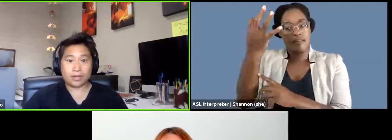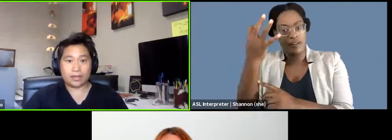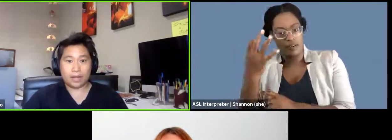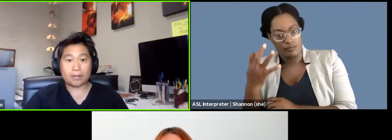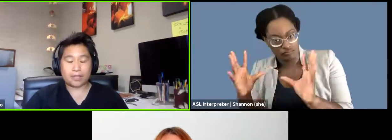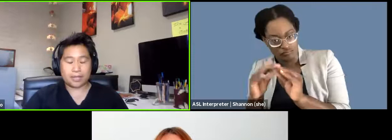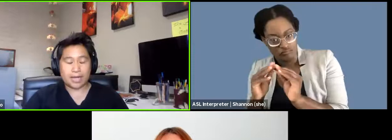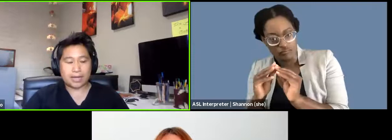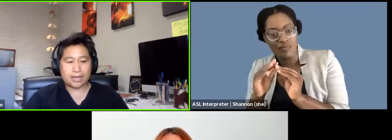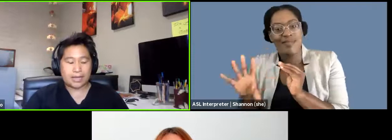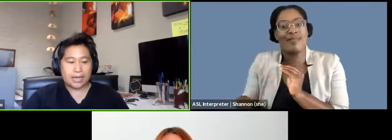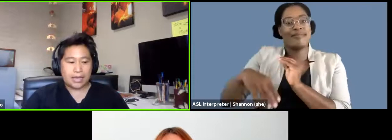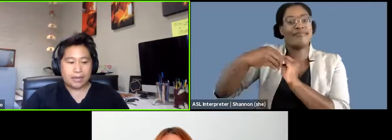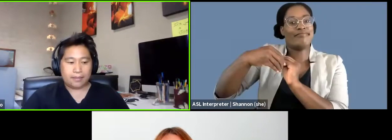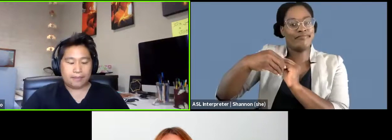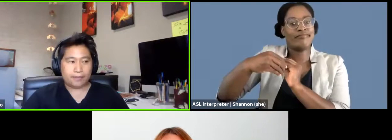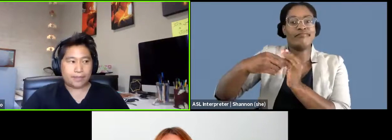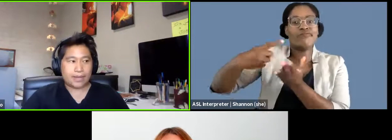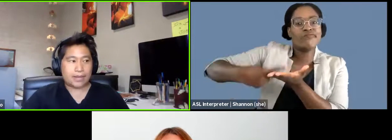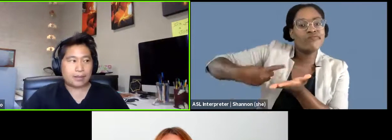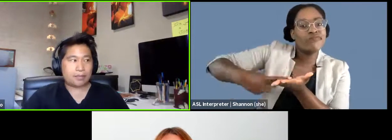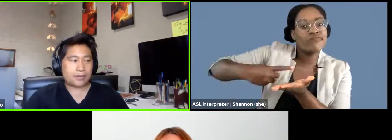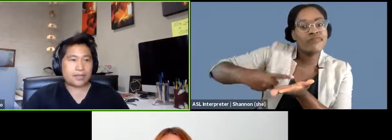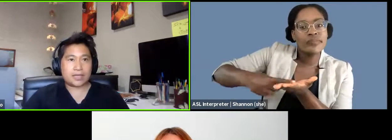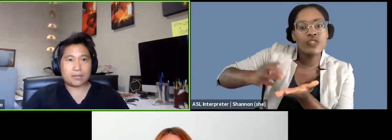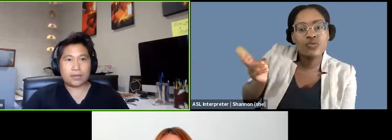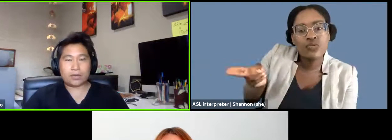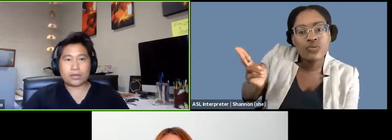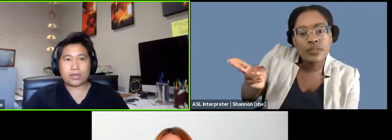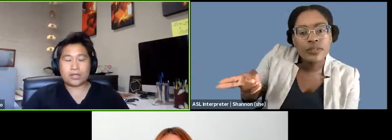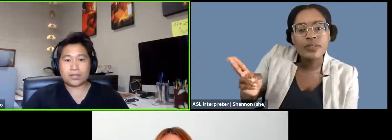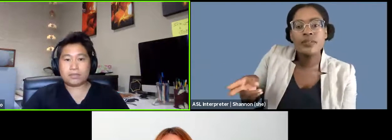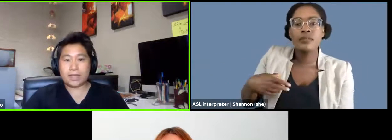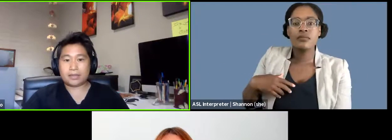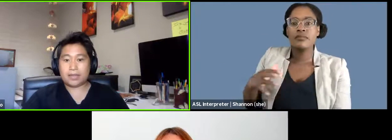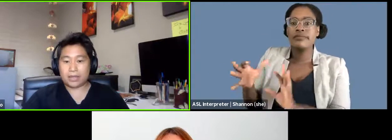leading up to that. And then I believe, as a company, there were donations made